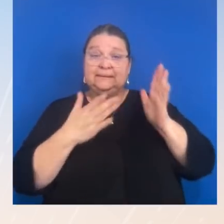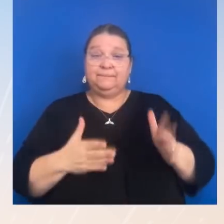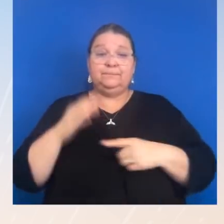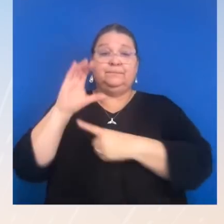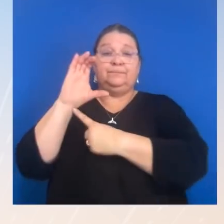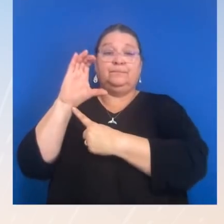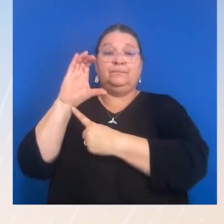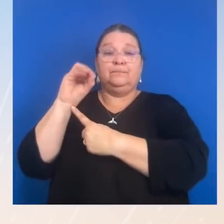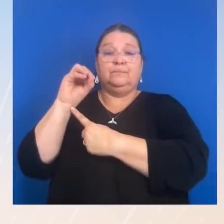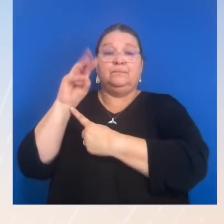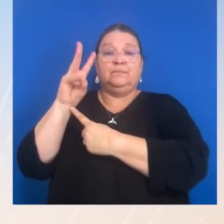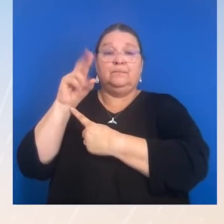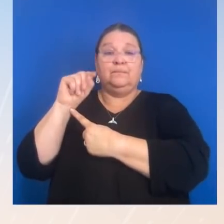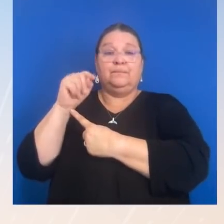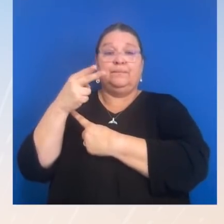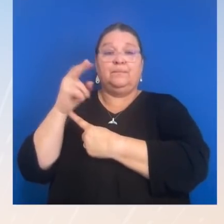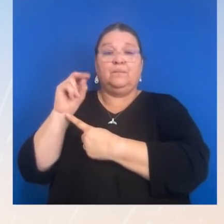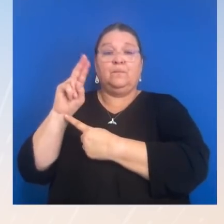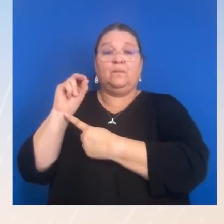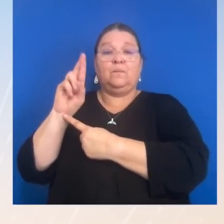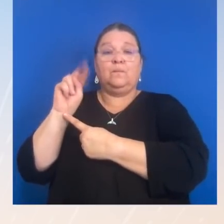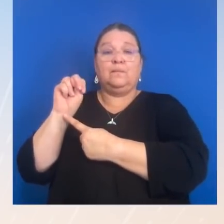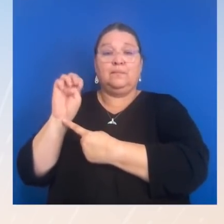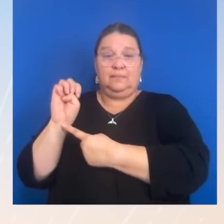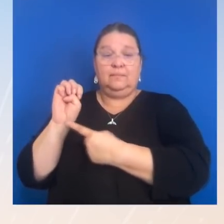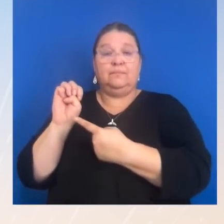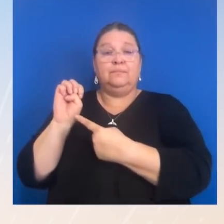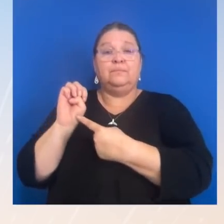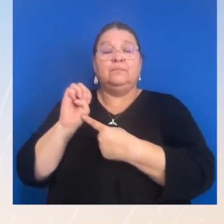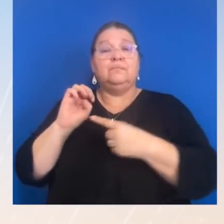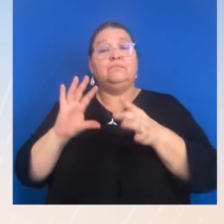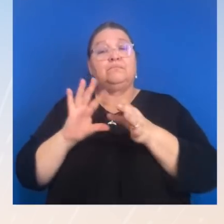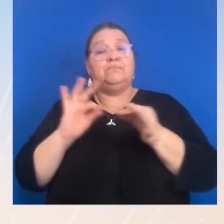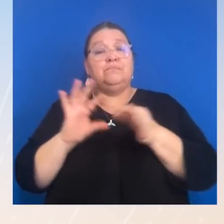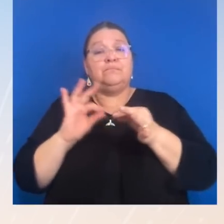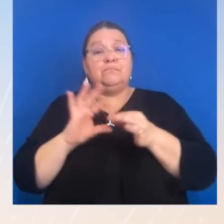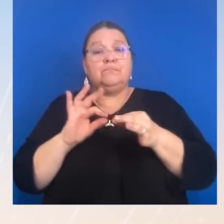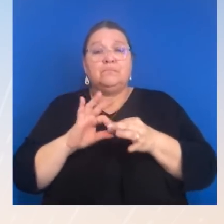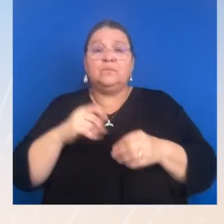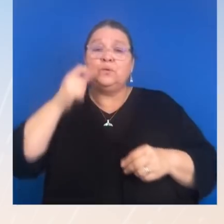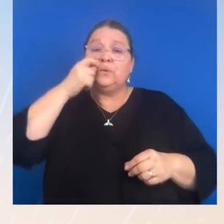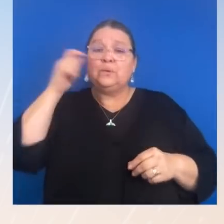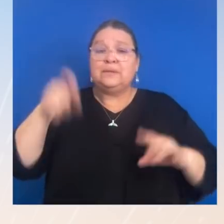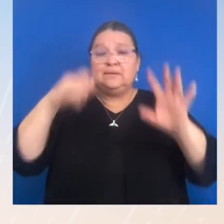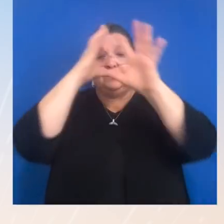He said the Ukrainian government is "incredibly corrupt." He said some other things, but he also said that Zelenskyy